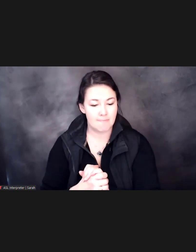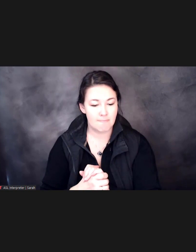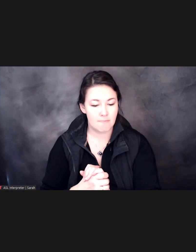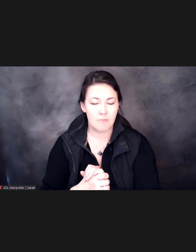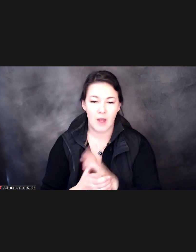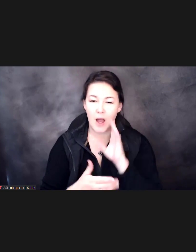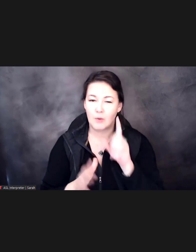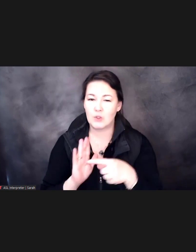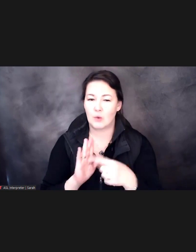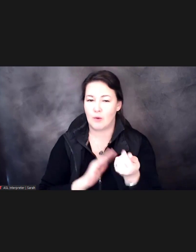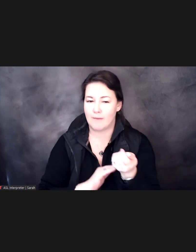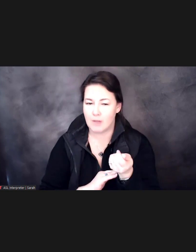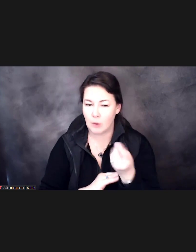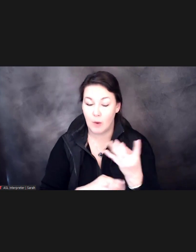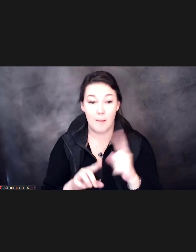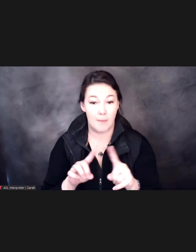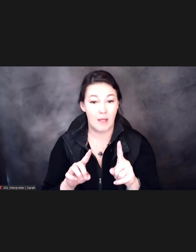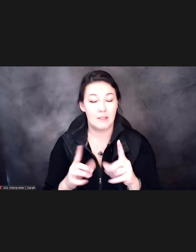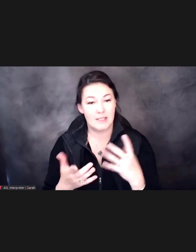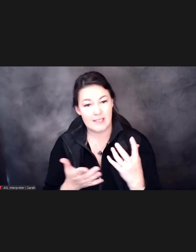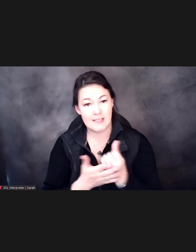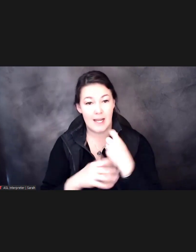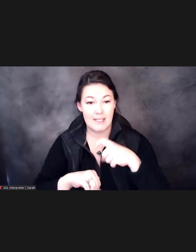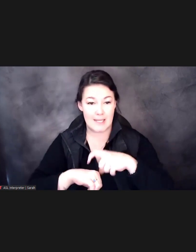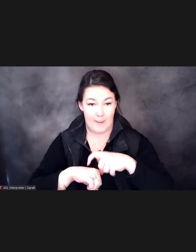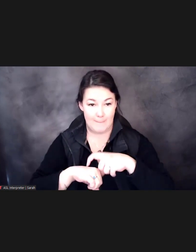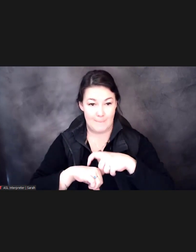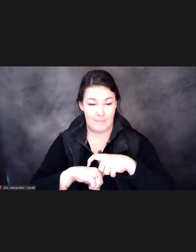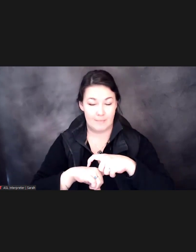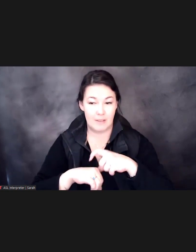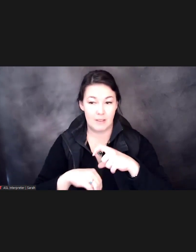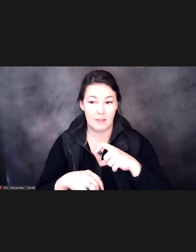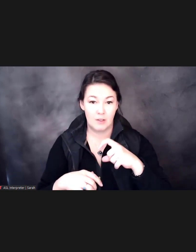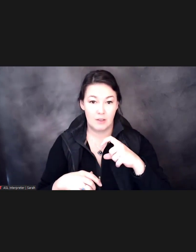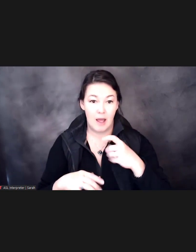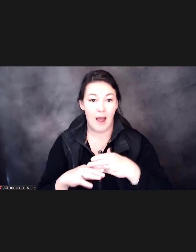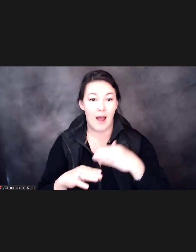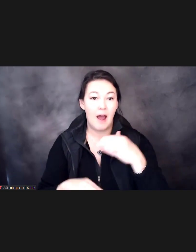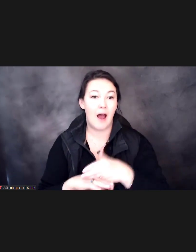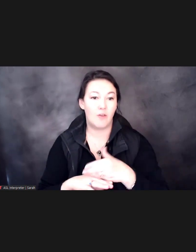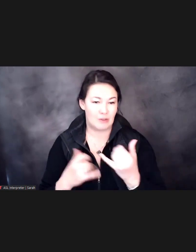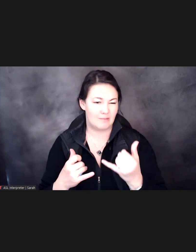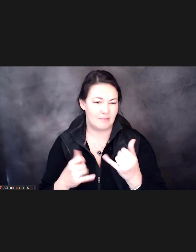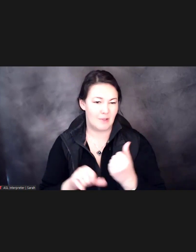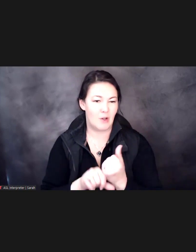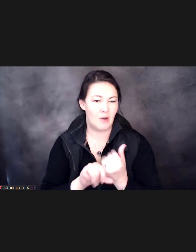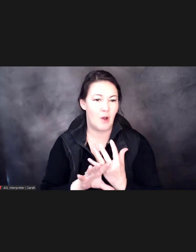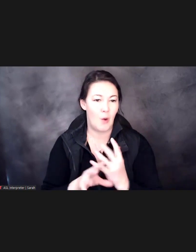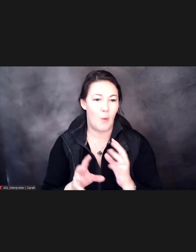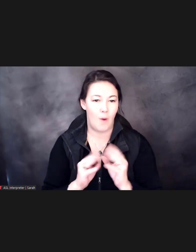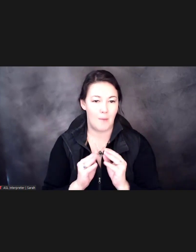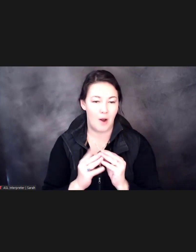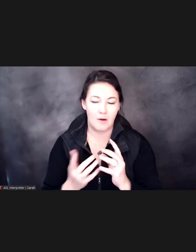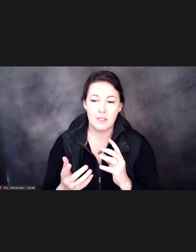few of these, but, again, take some time to, after the webinar, to get acquainted with these, um, re resources you'll find on our